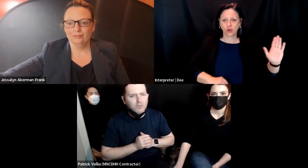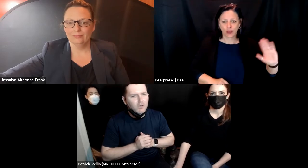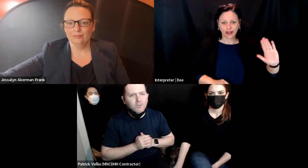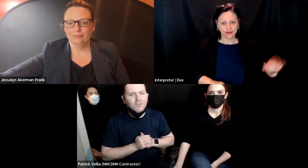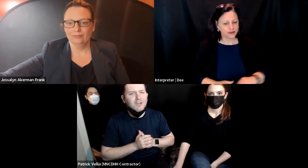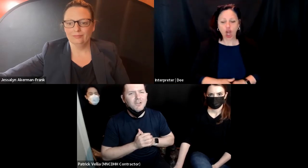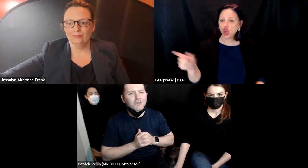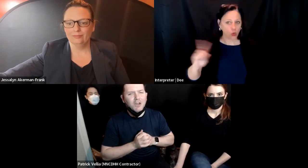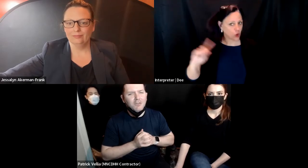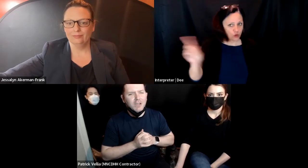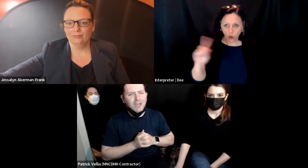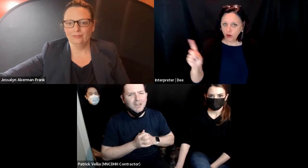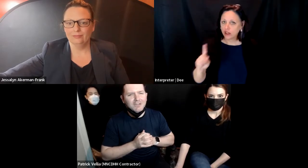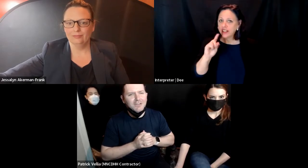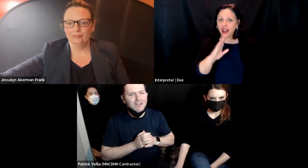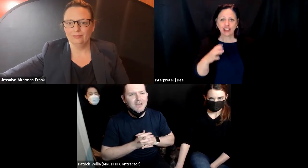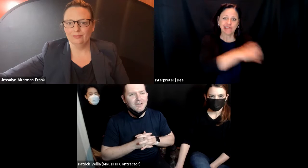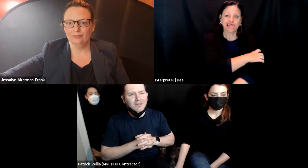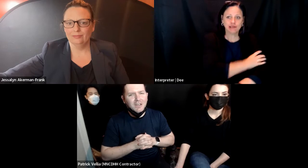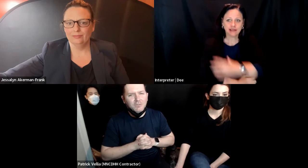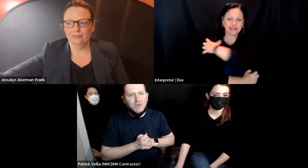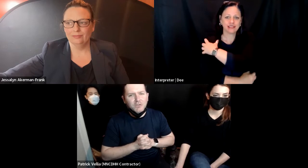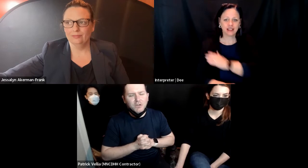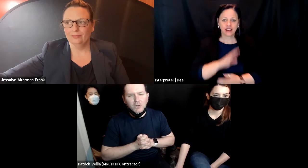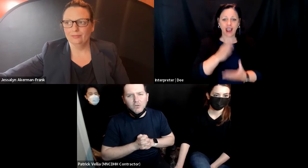And you can tap my shoulder. Don't grab the hand.